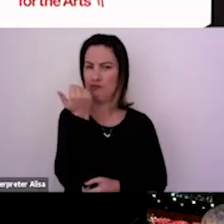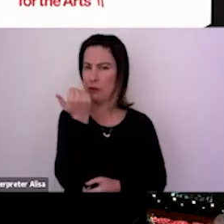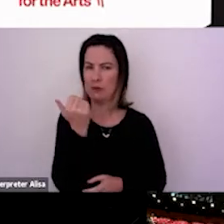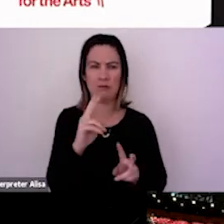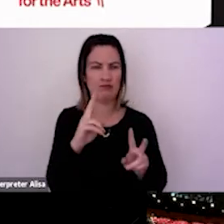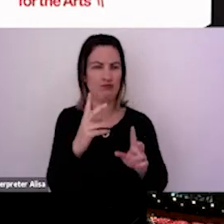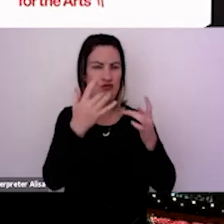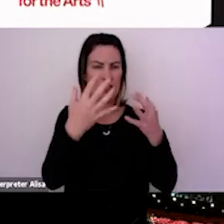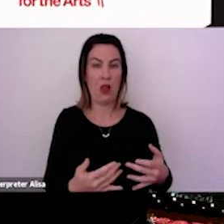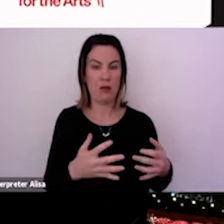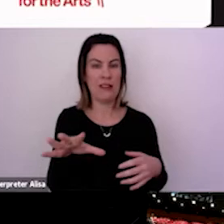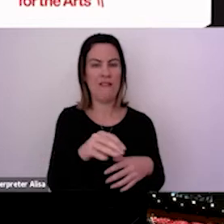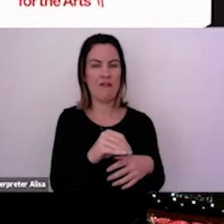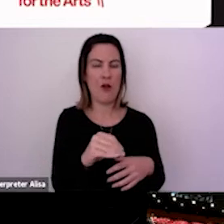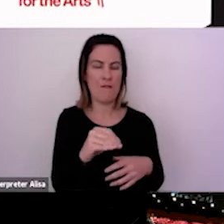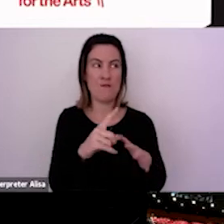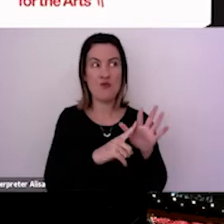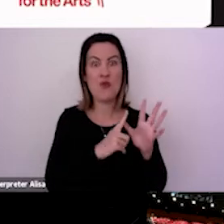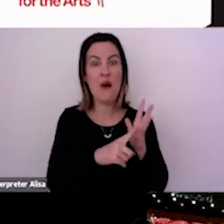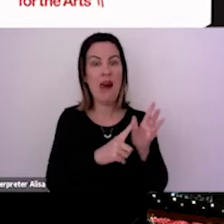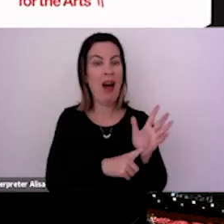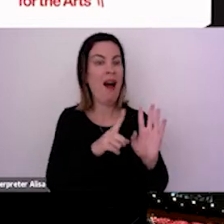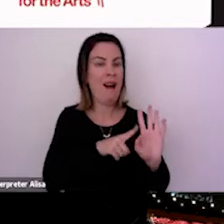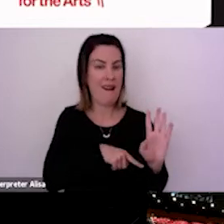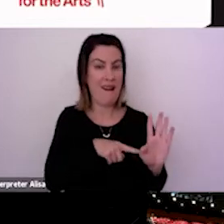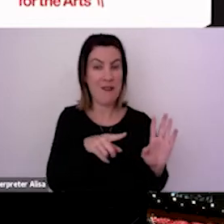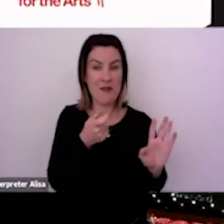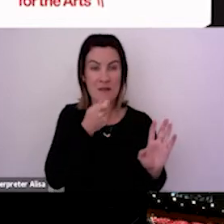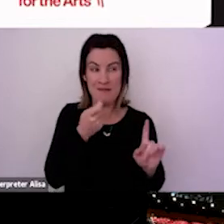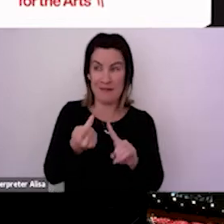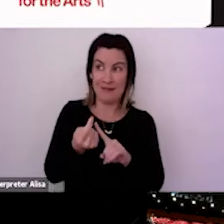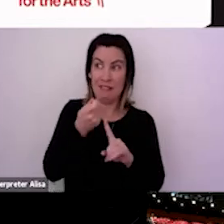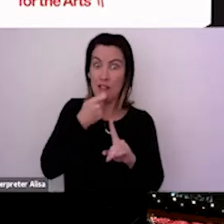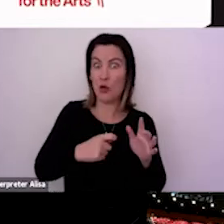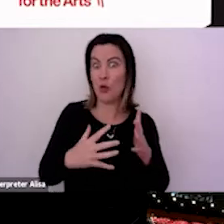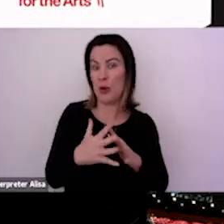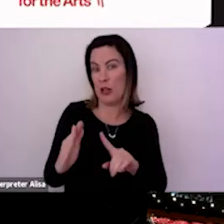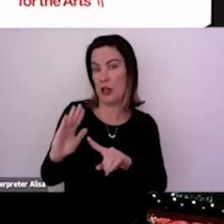If you can rewind a few weeks and take yourself back to early July.